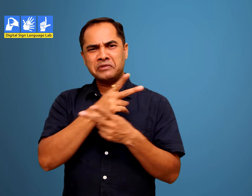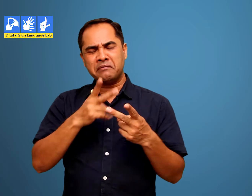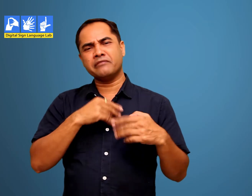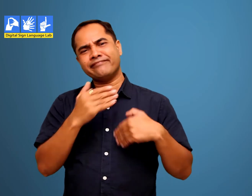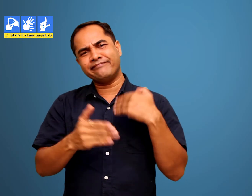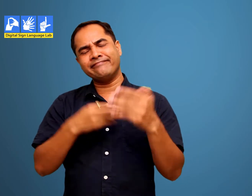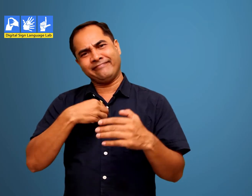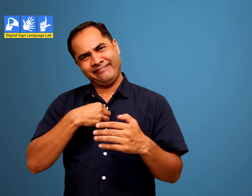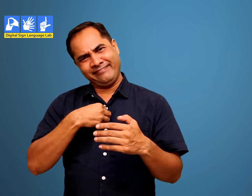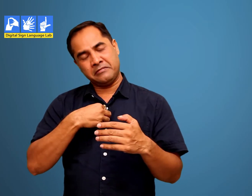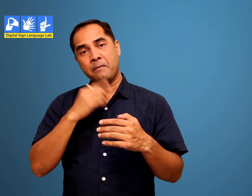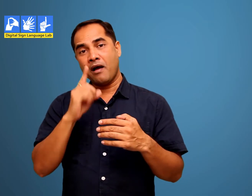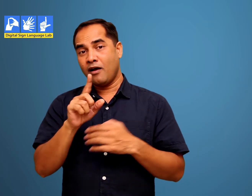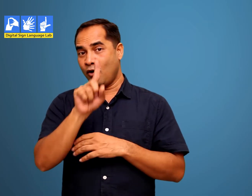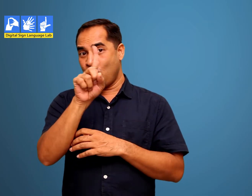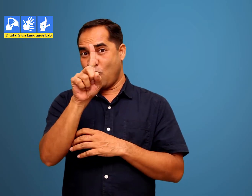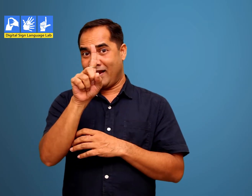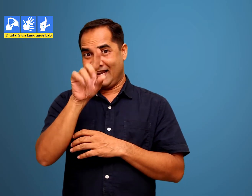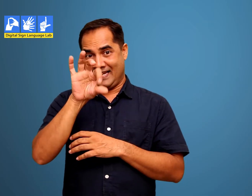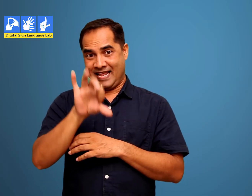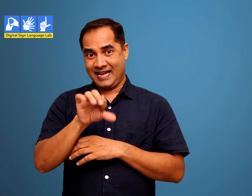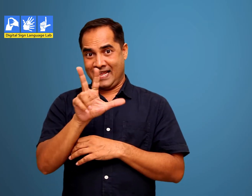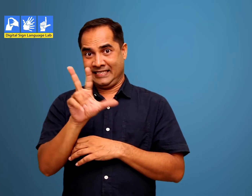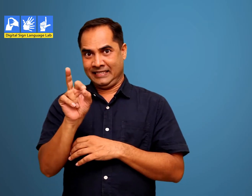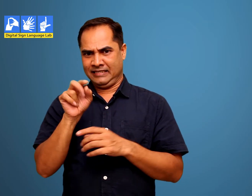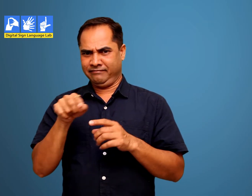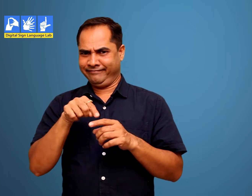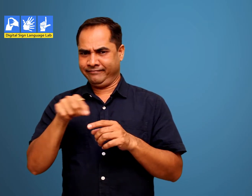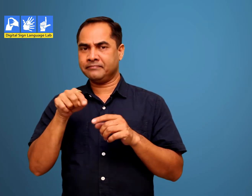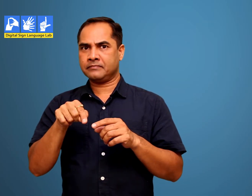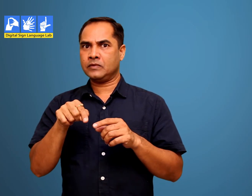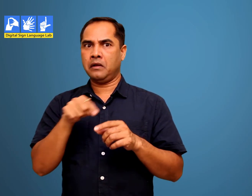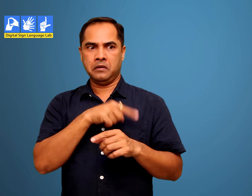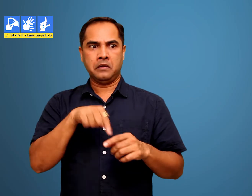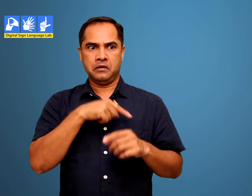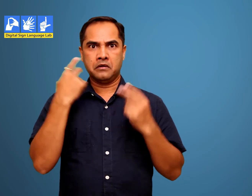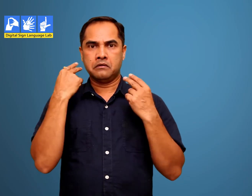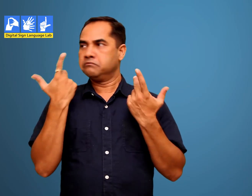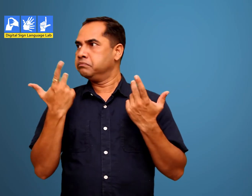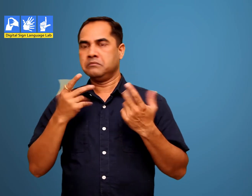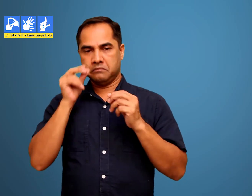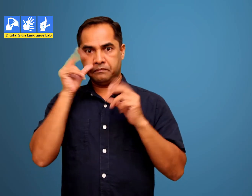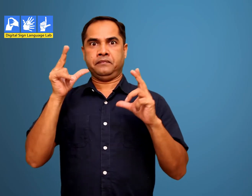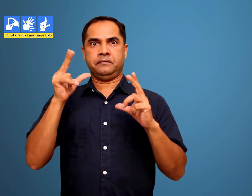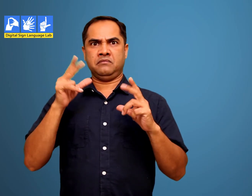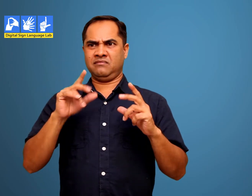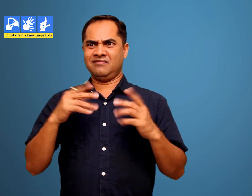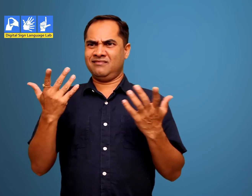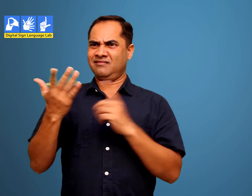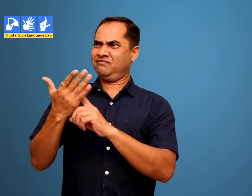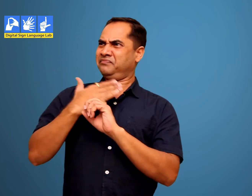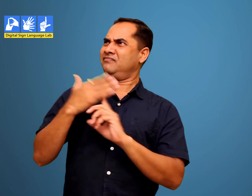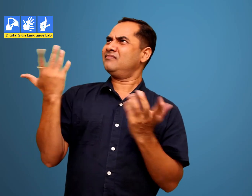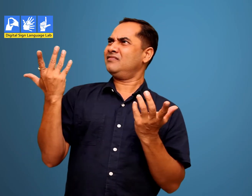During the 1980s, several political organizations were formed demanding